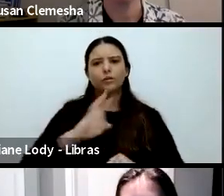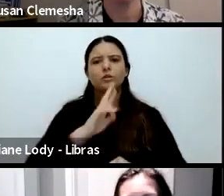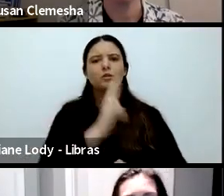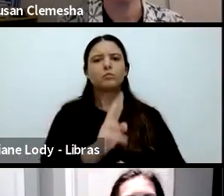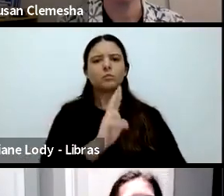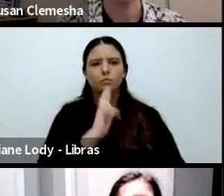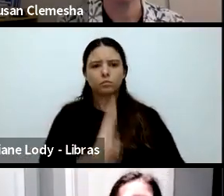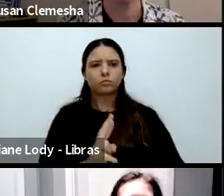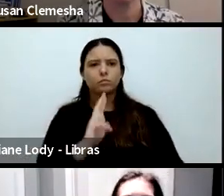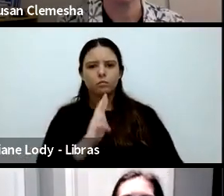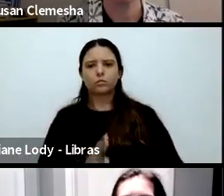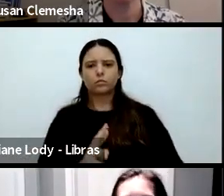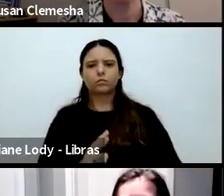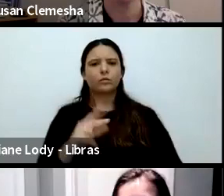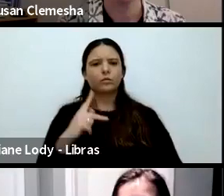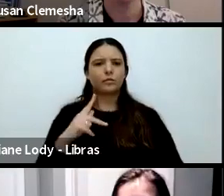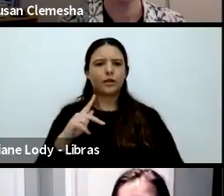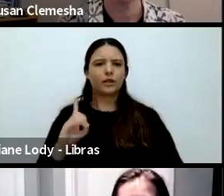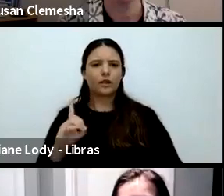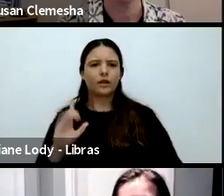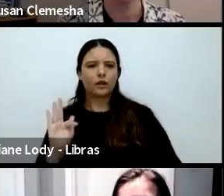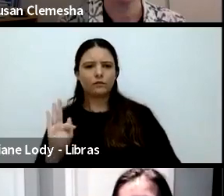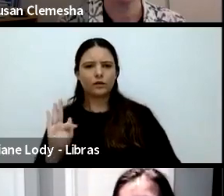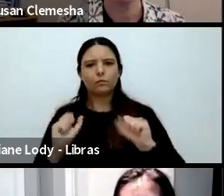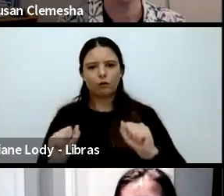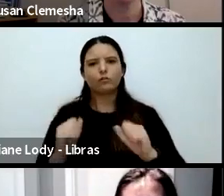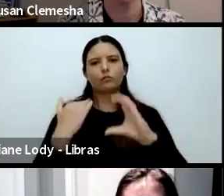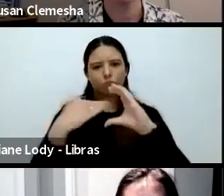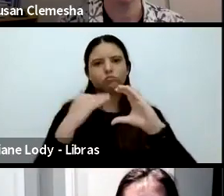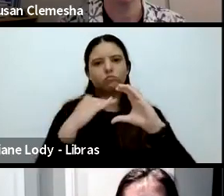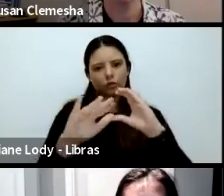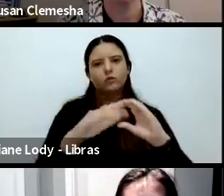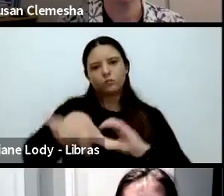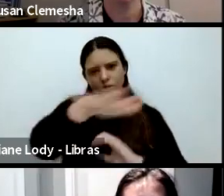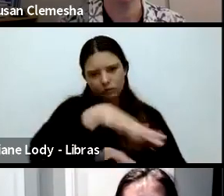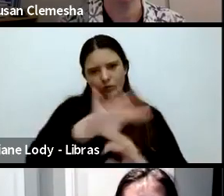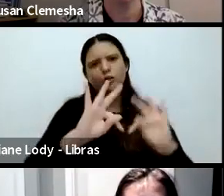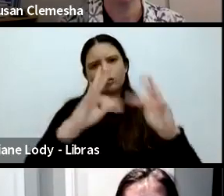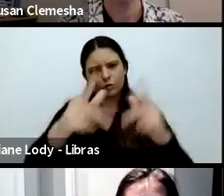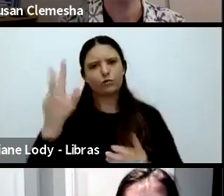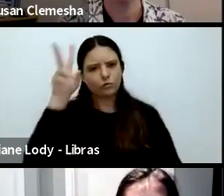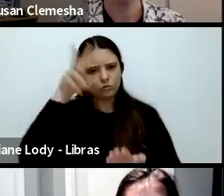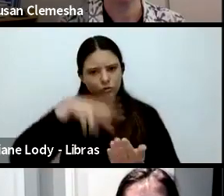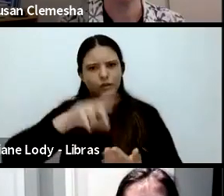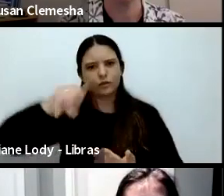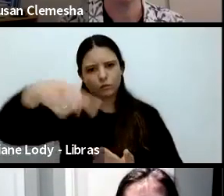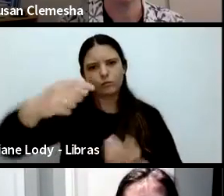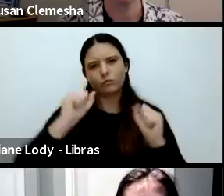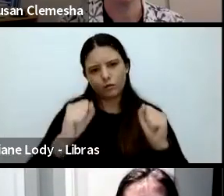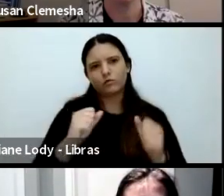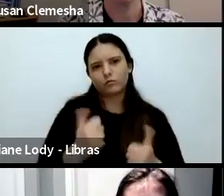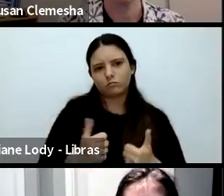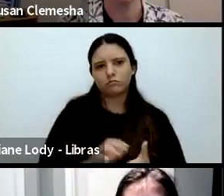responding. So I'm happy to share things I'm happy to share things and if you. order order to continue the